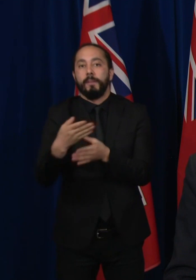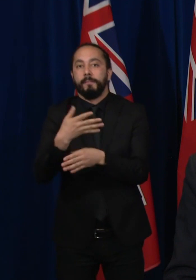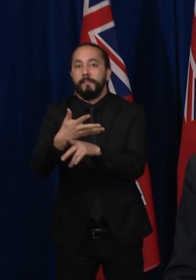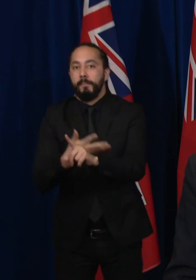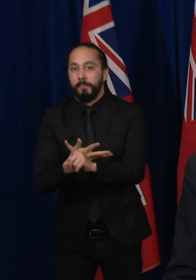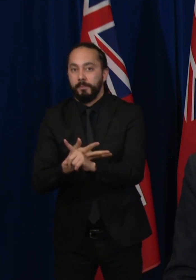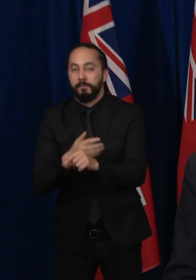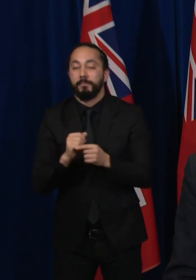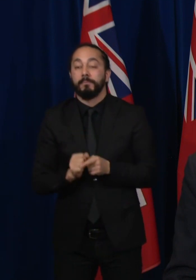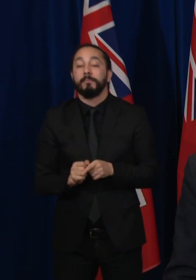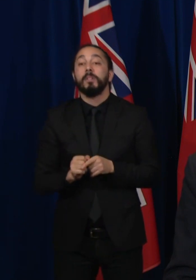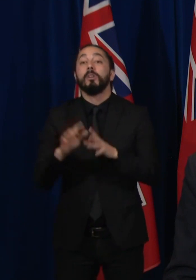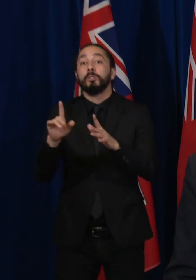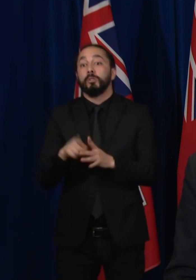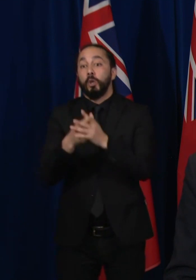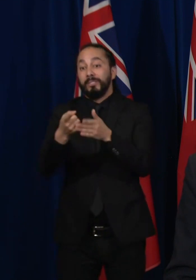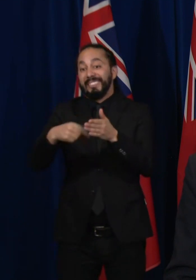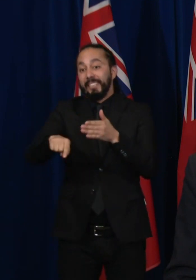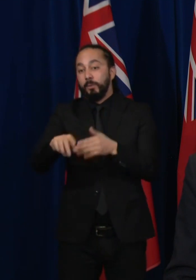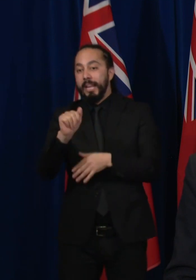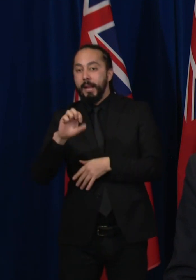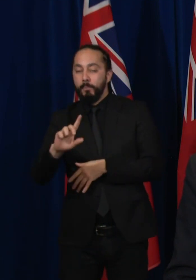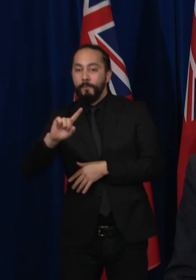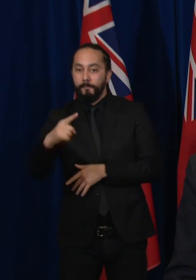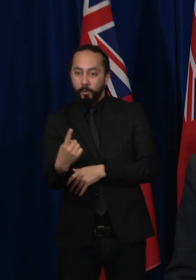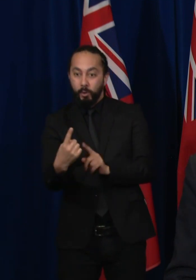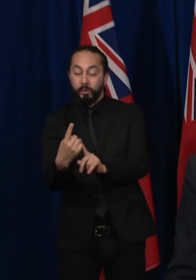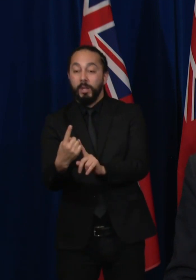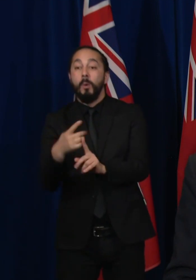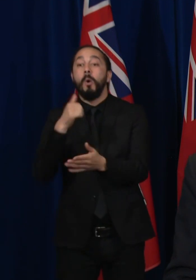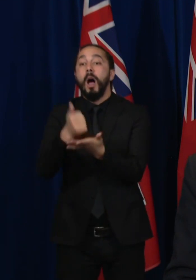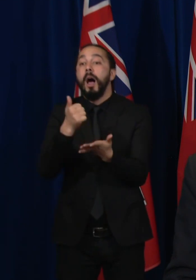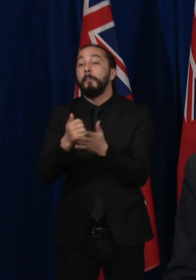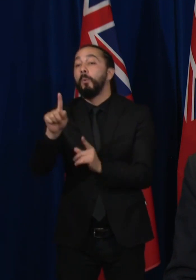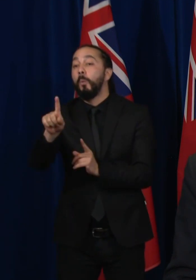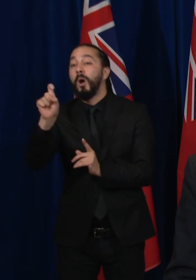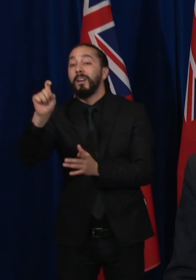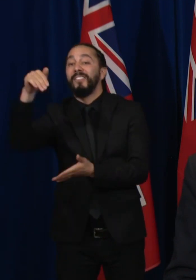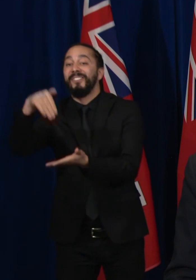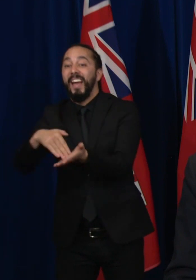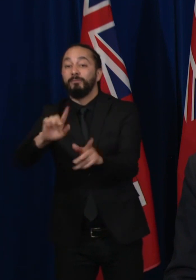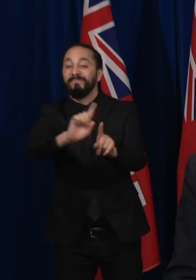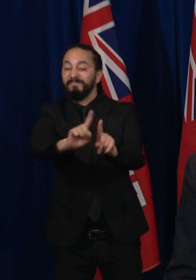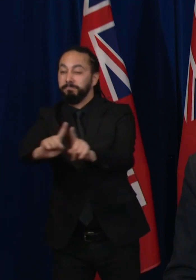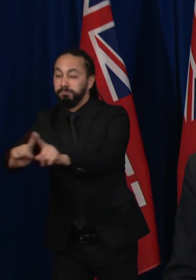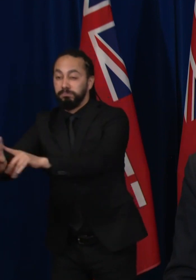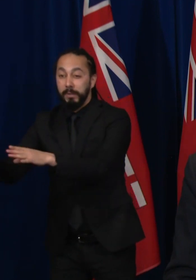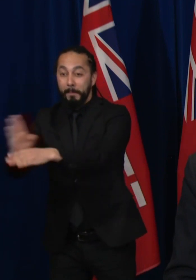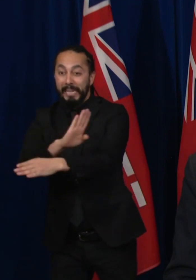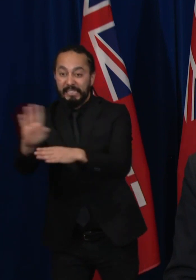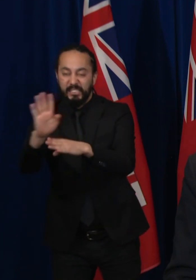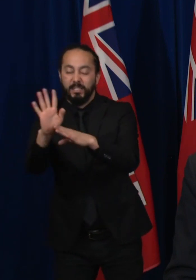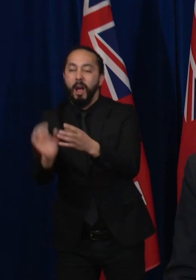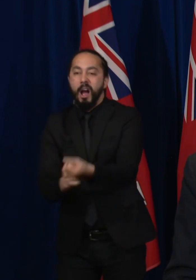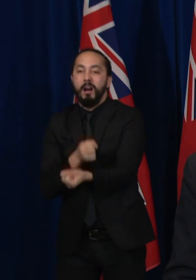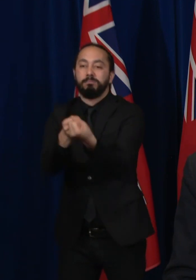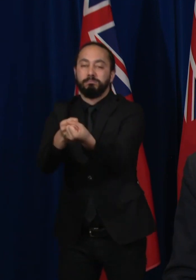measure will provide flexibility to But, in a larger sense, we can not dedicate -- about 100,000 businesses in Ontario. For this period, businesses will not be charged a penalty or interest on